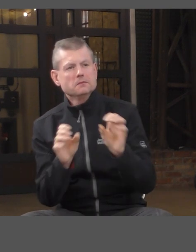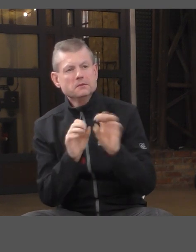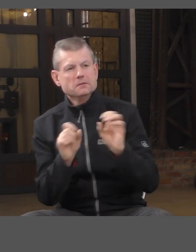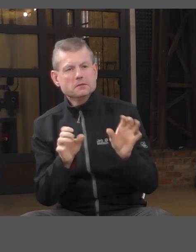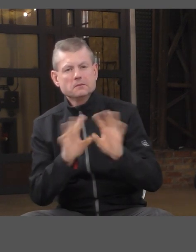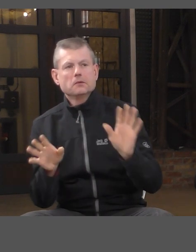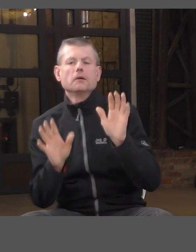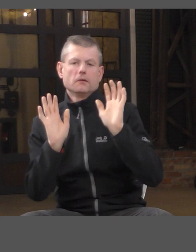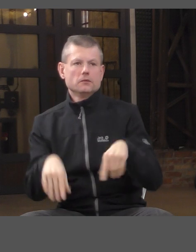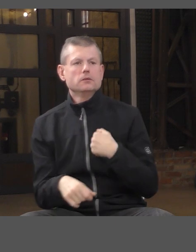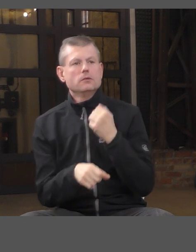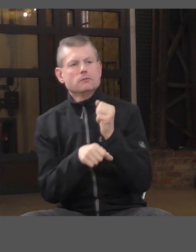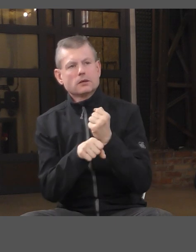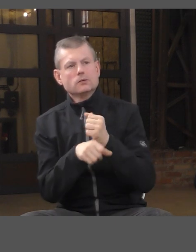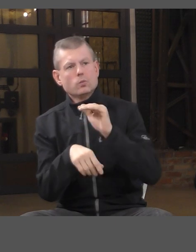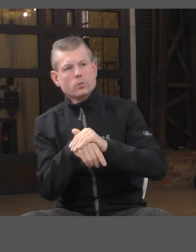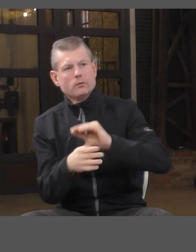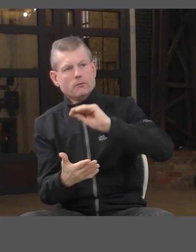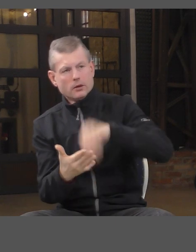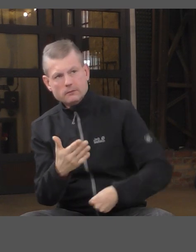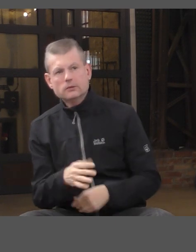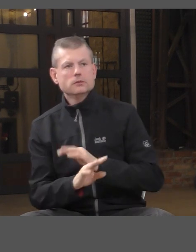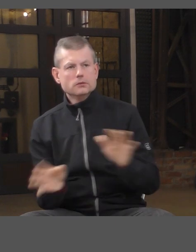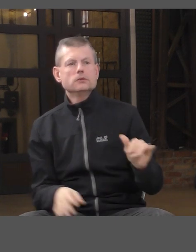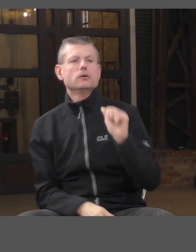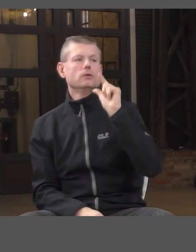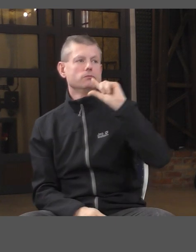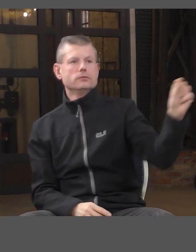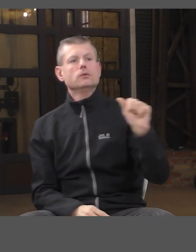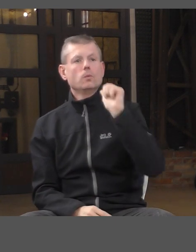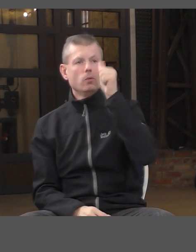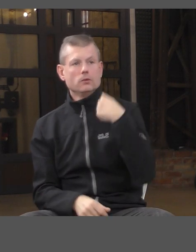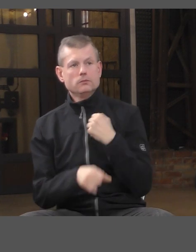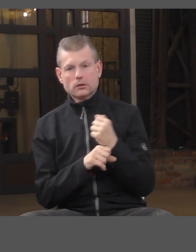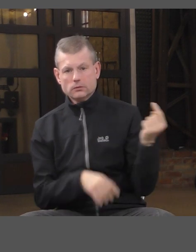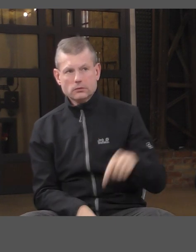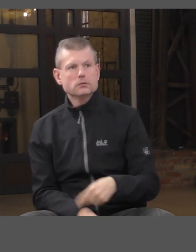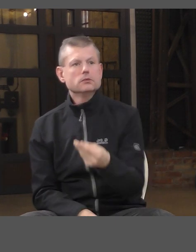He explained everything to me. I signed the employment contract, then, when, I came to work